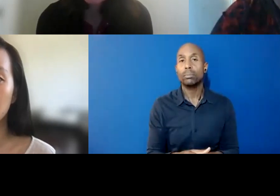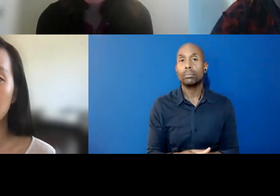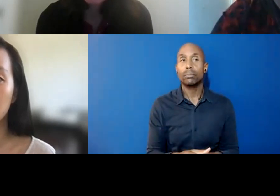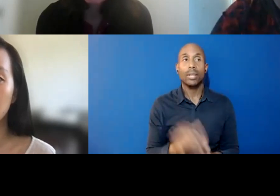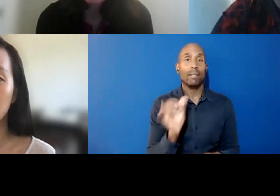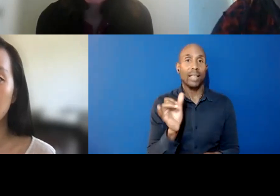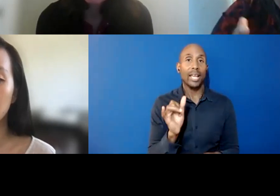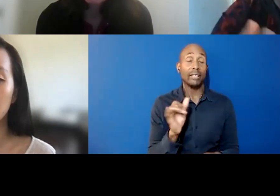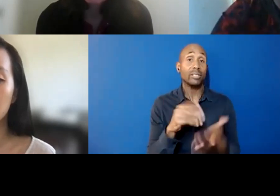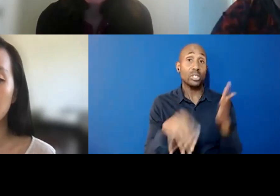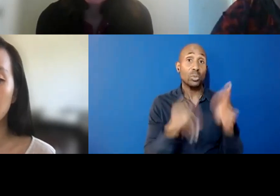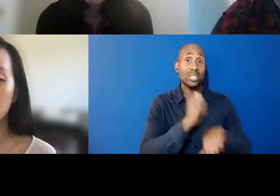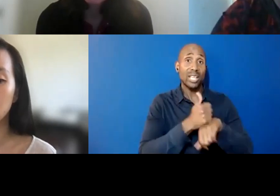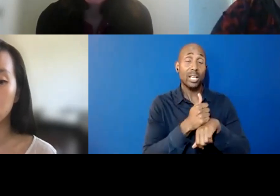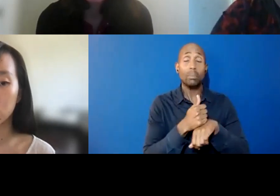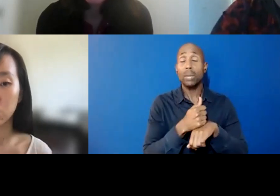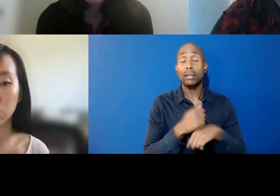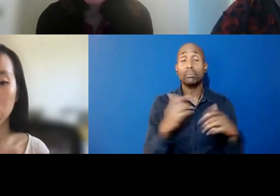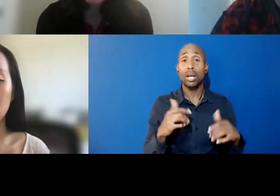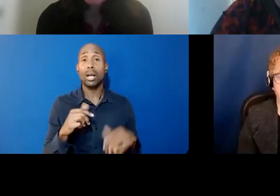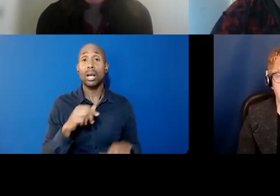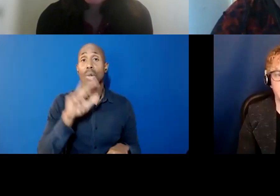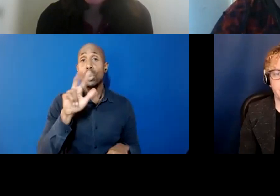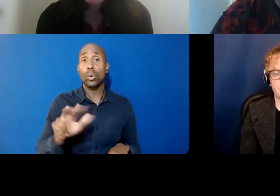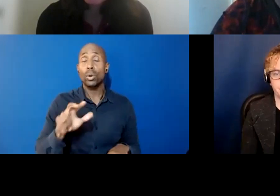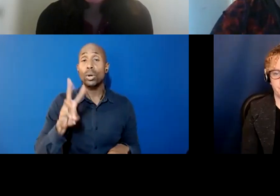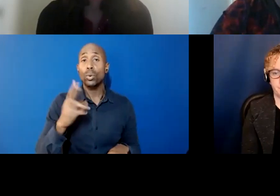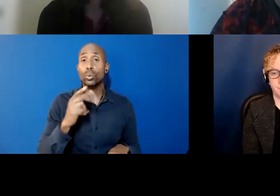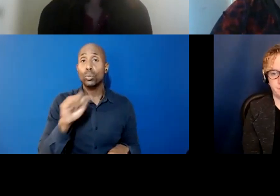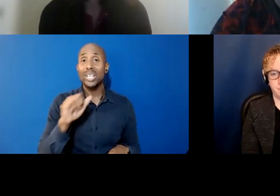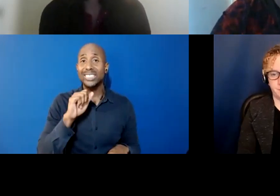They put a WhatsApp group together to keep that connection.